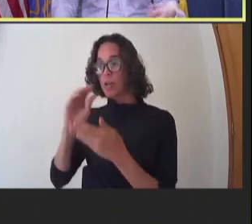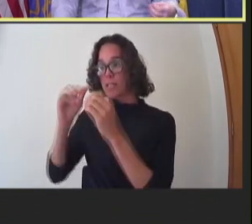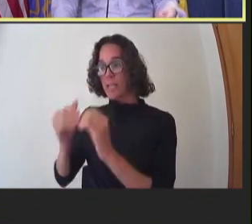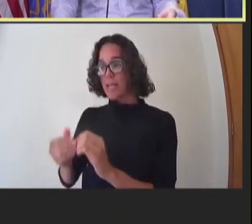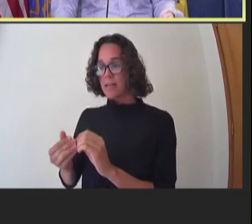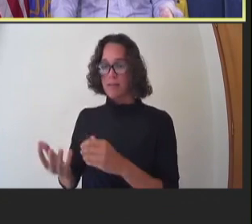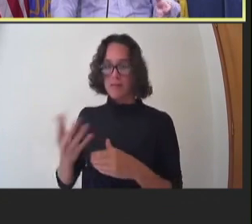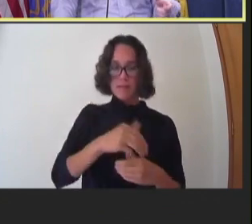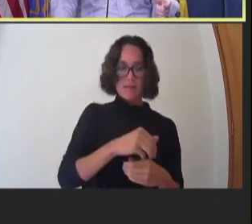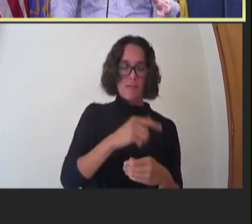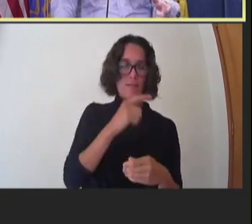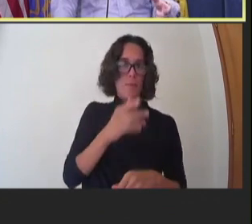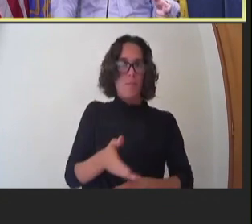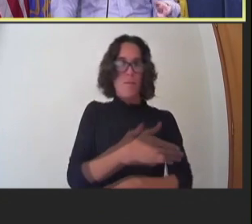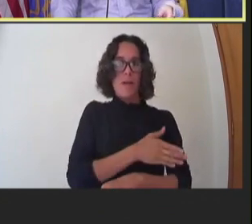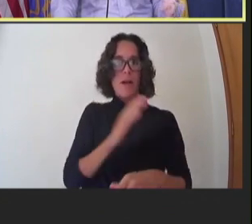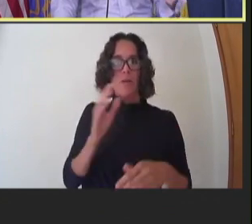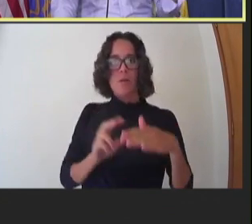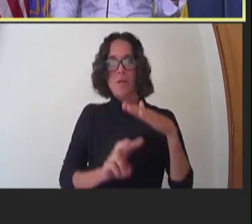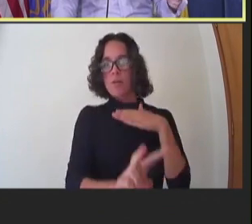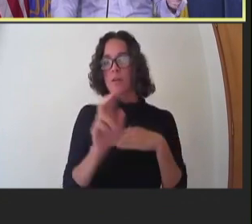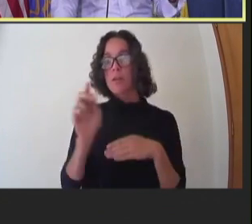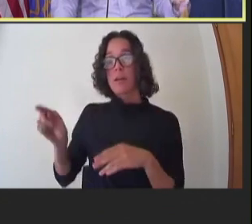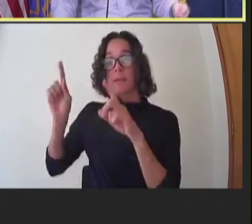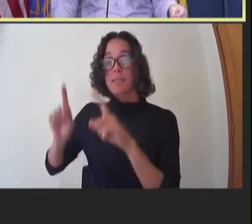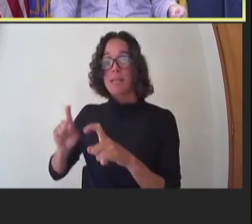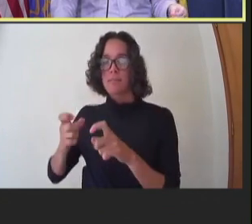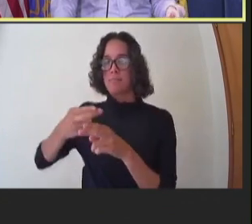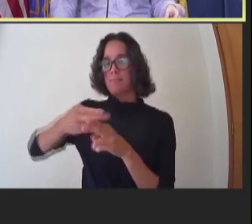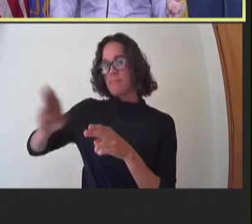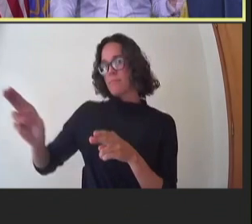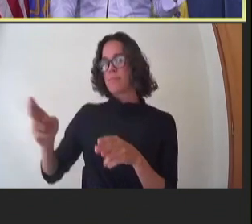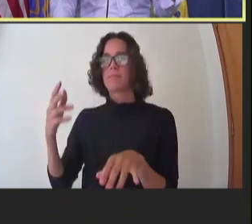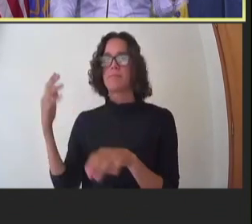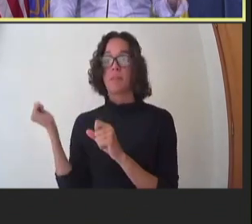and tested in a shorter timeframe from the point of infection because people start